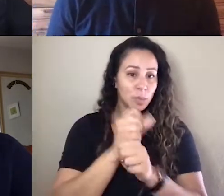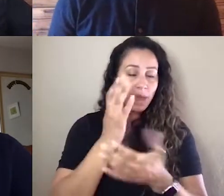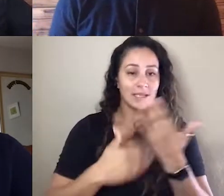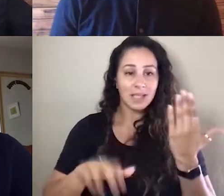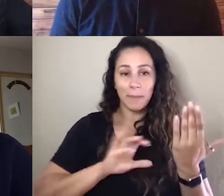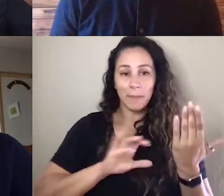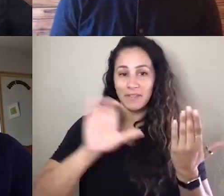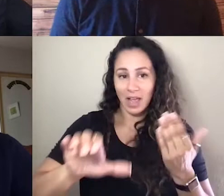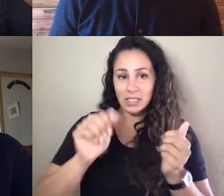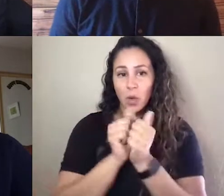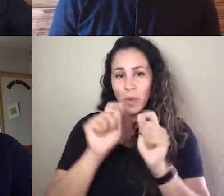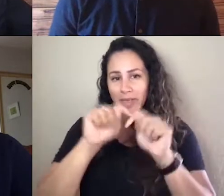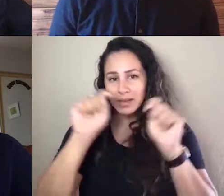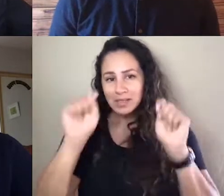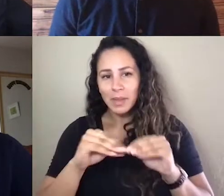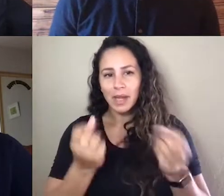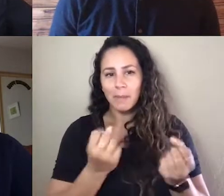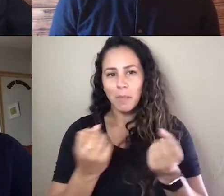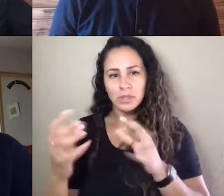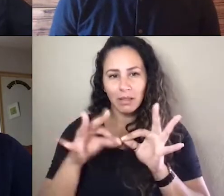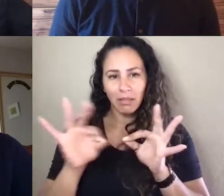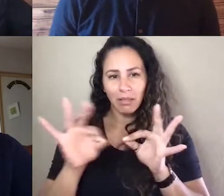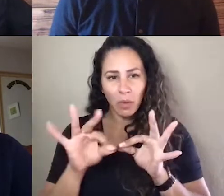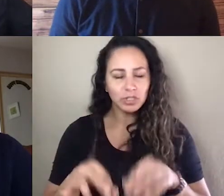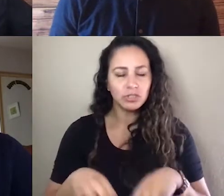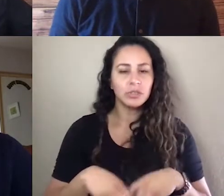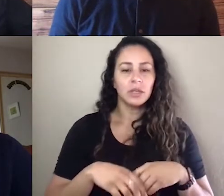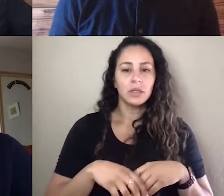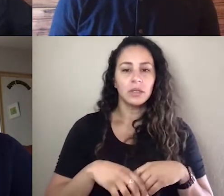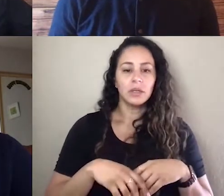AND THEN I BELIEVE THAT E-MAIL SUBSCRIPTION PREFERENCES